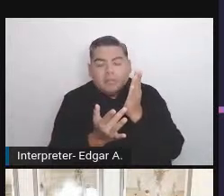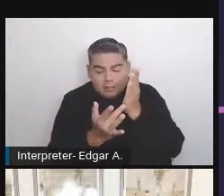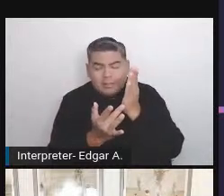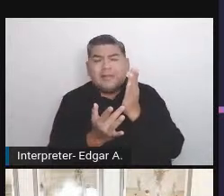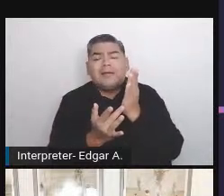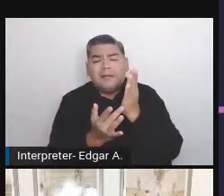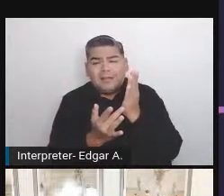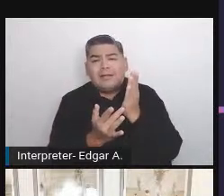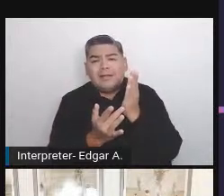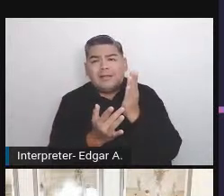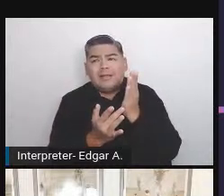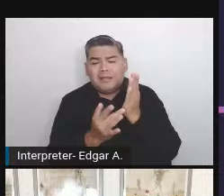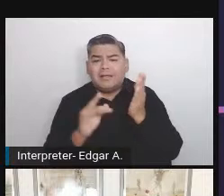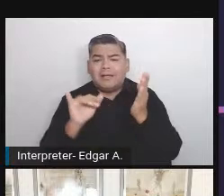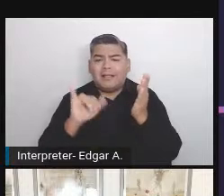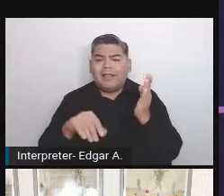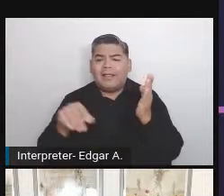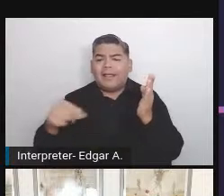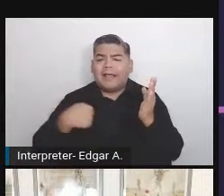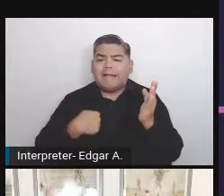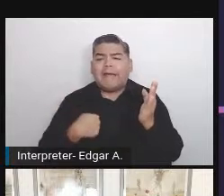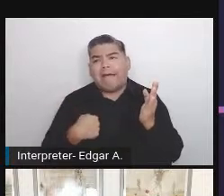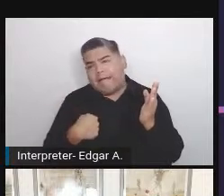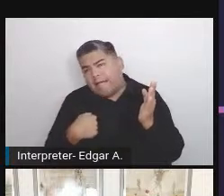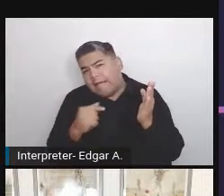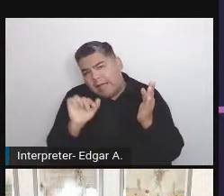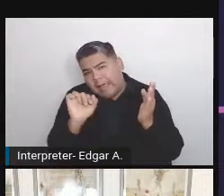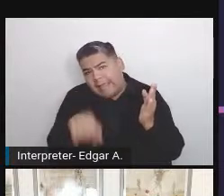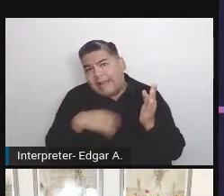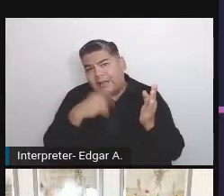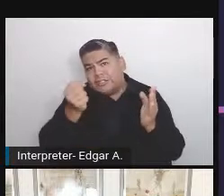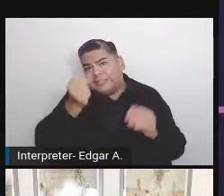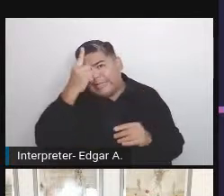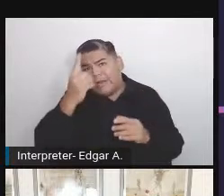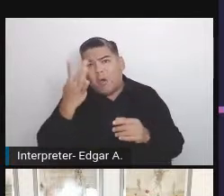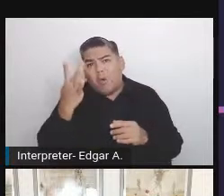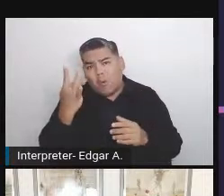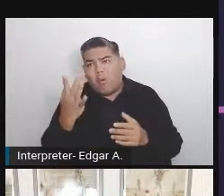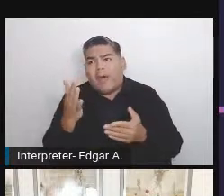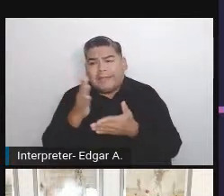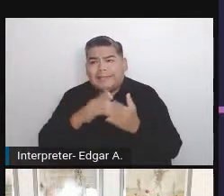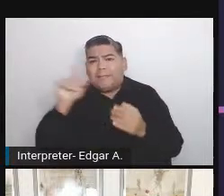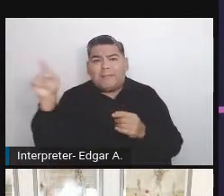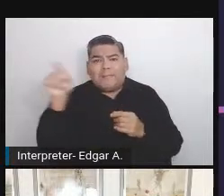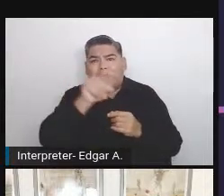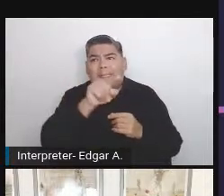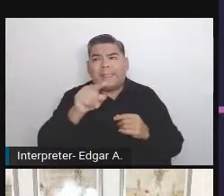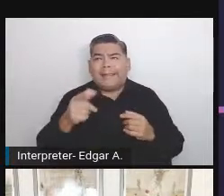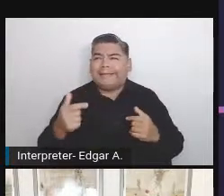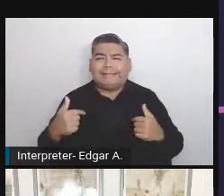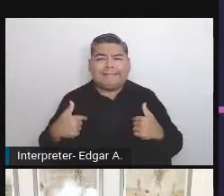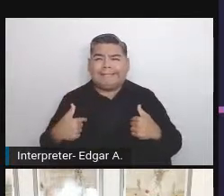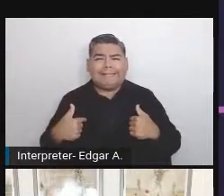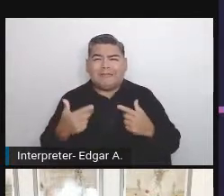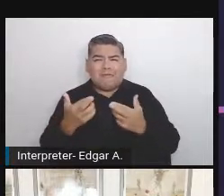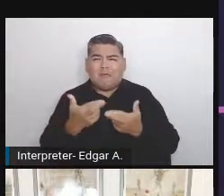And there is constant education and so many new things that appear every day. I cannot understand